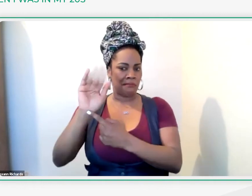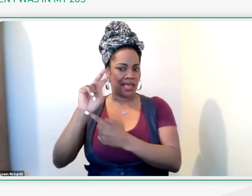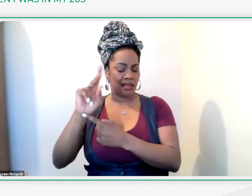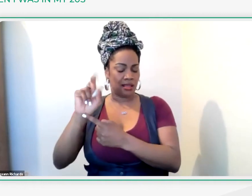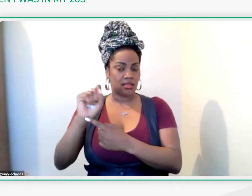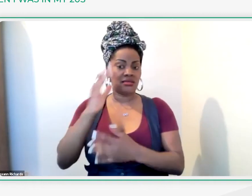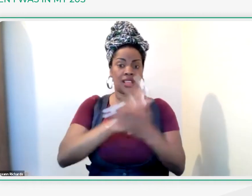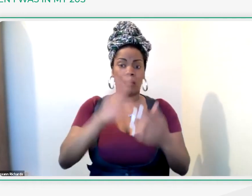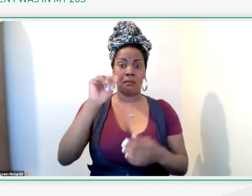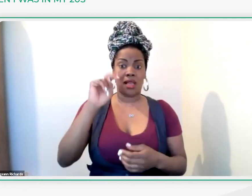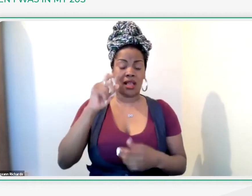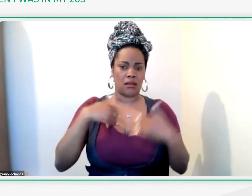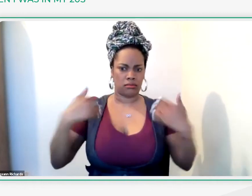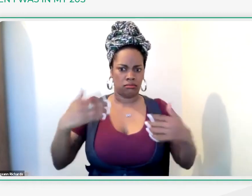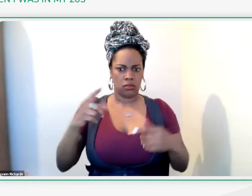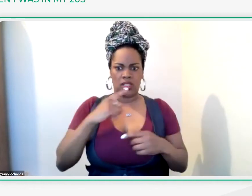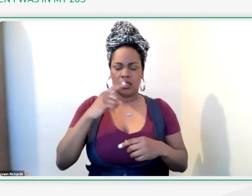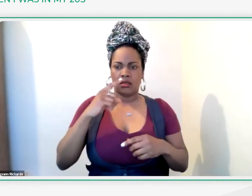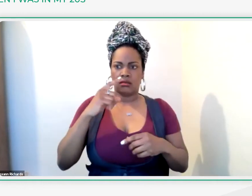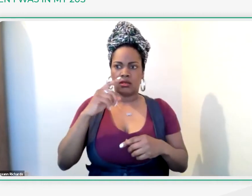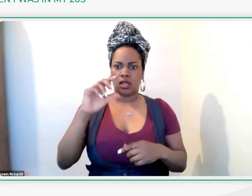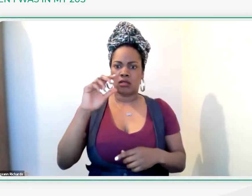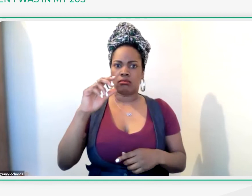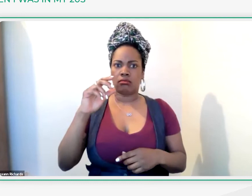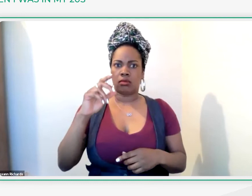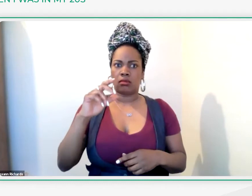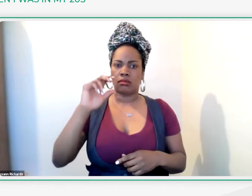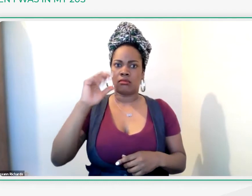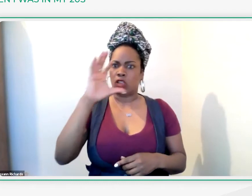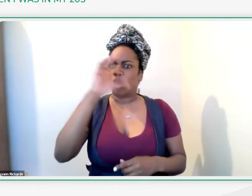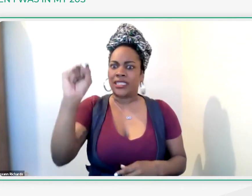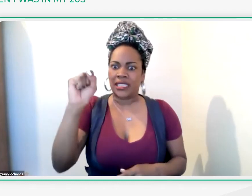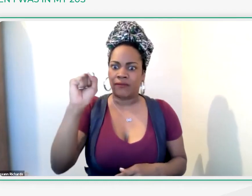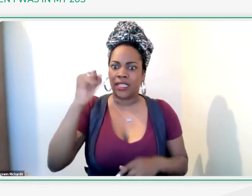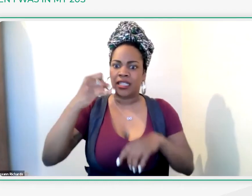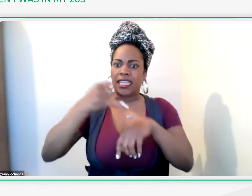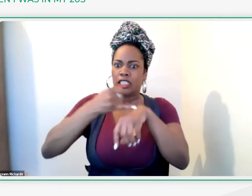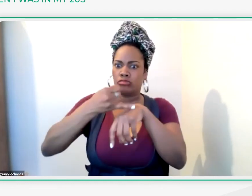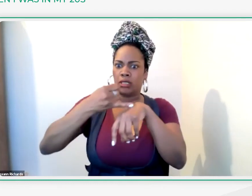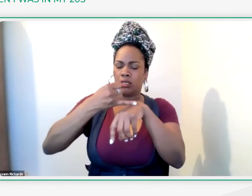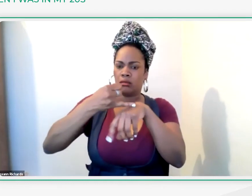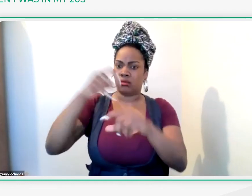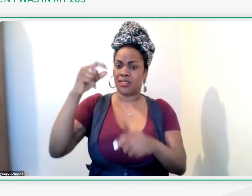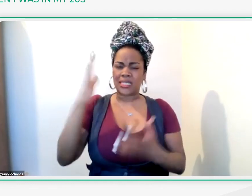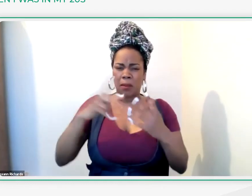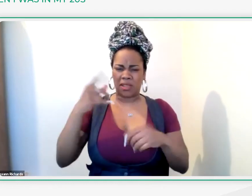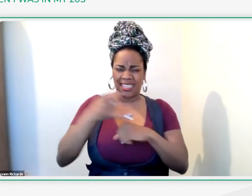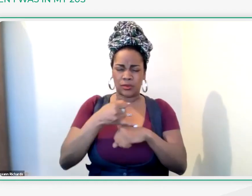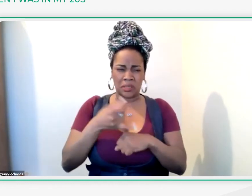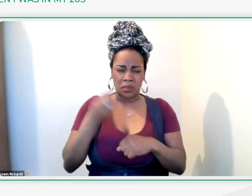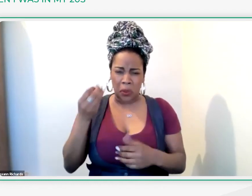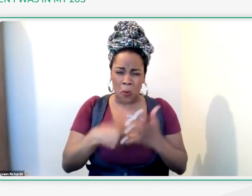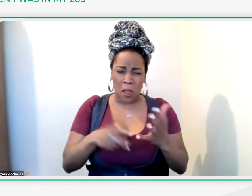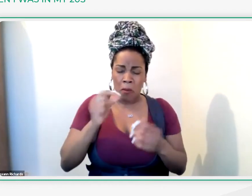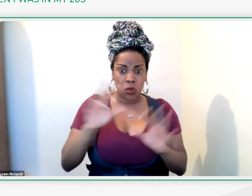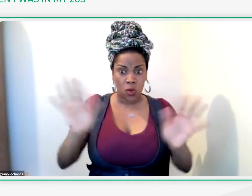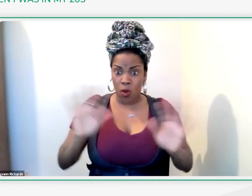Again, it depends on the bank, but some banks have an aggressive interest rate.